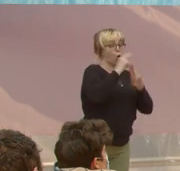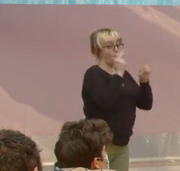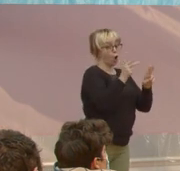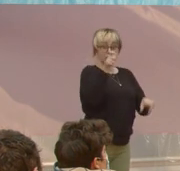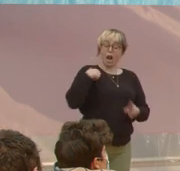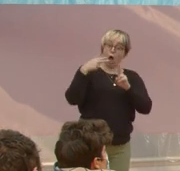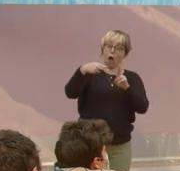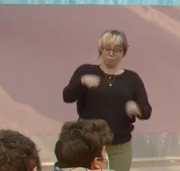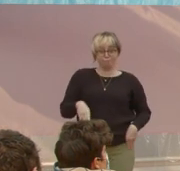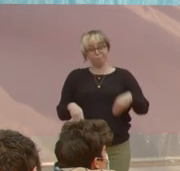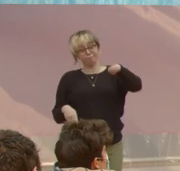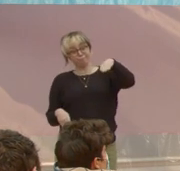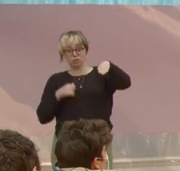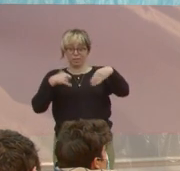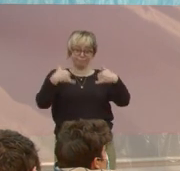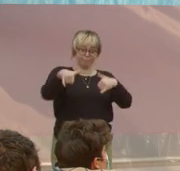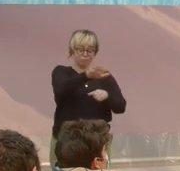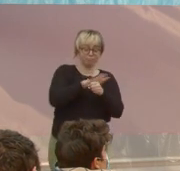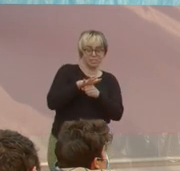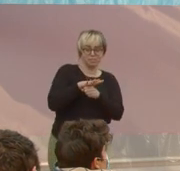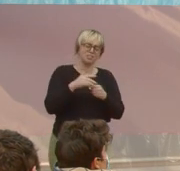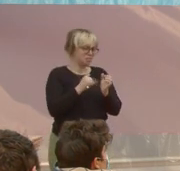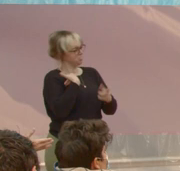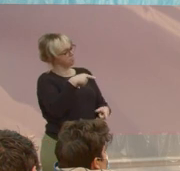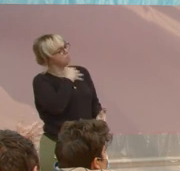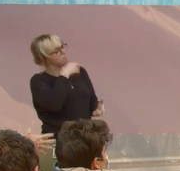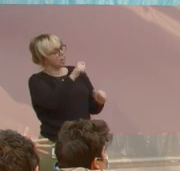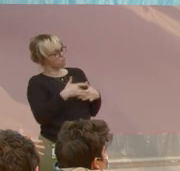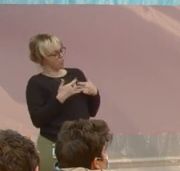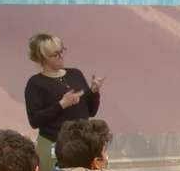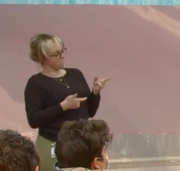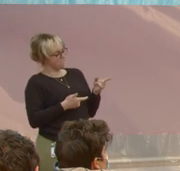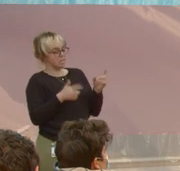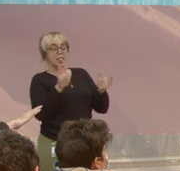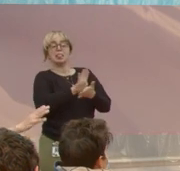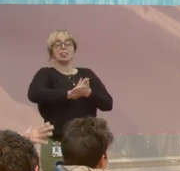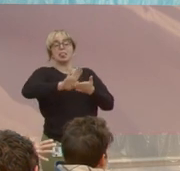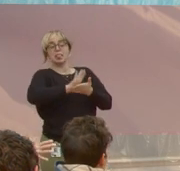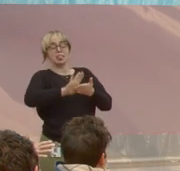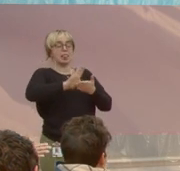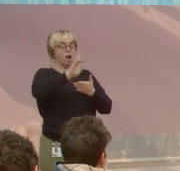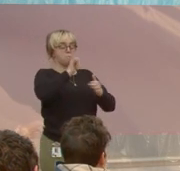pass and claim your place. So I just want to know how you feel in terms of the cleaning up of performance art, because there's